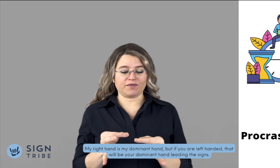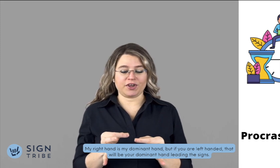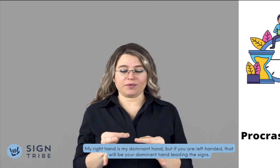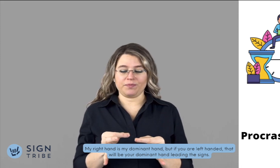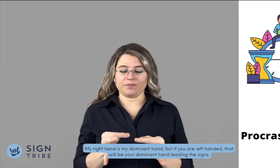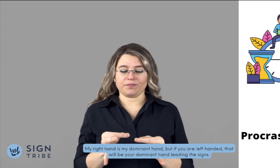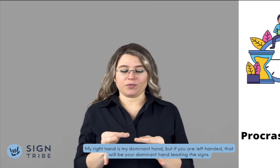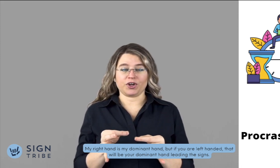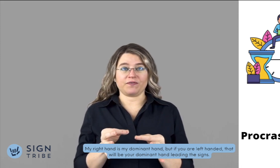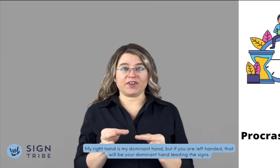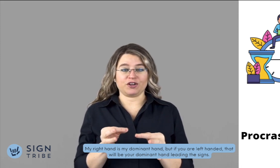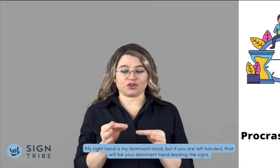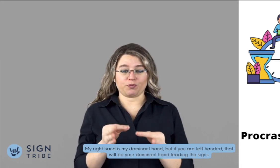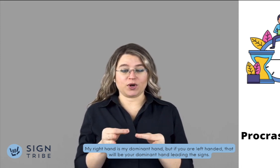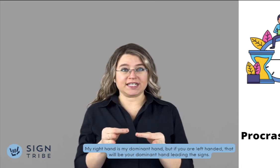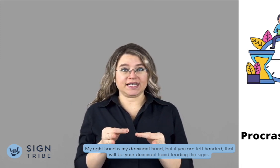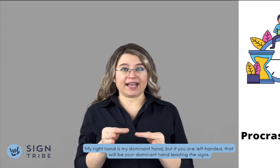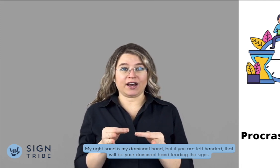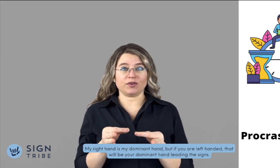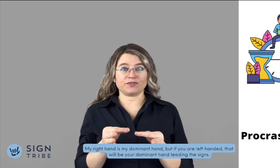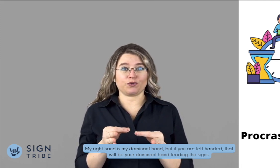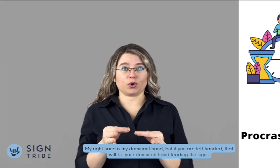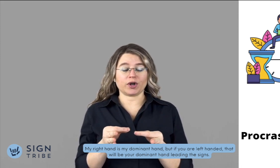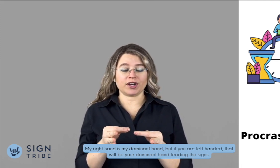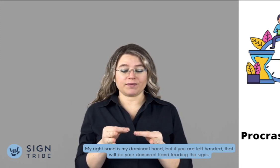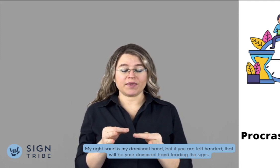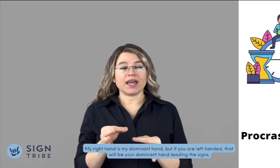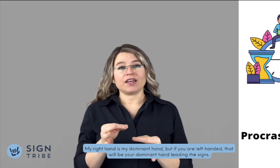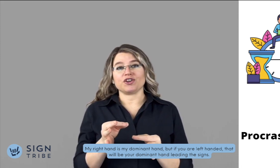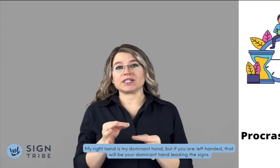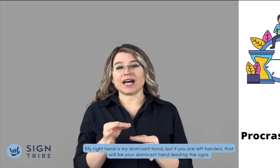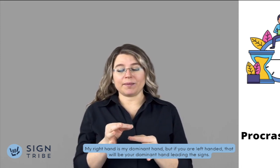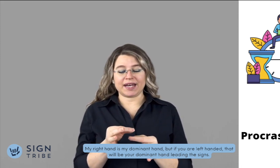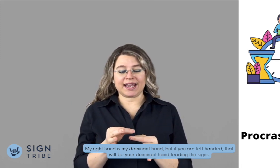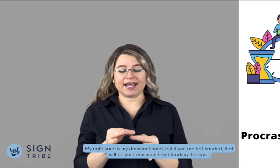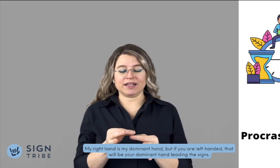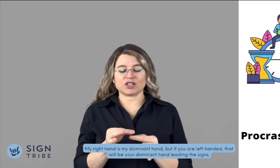you where your fingers are pointing out forward. Your dominant hand is going to